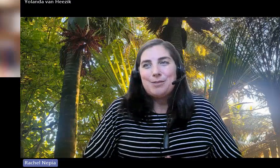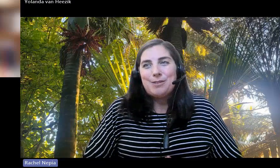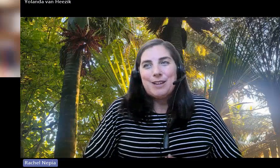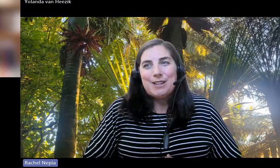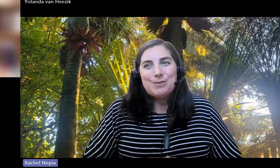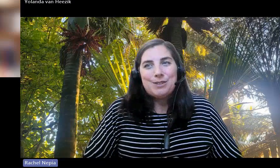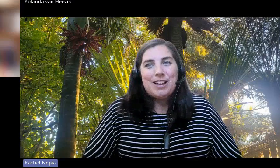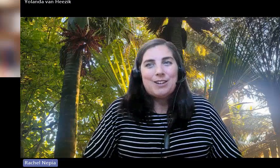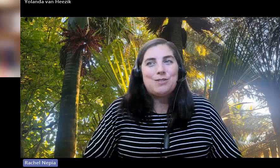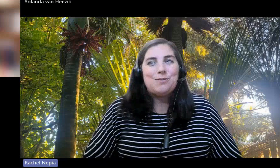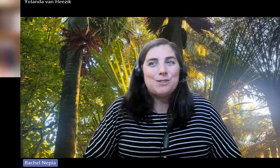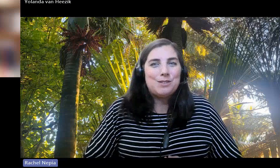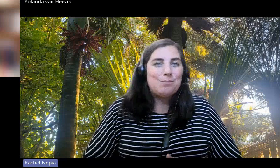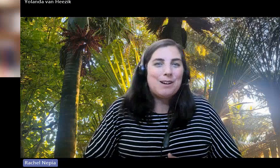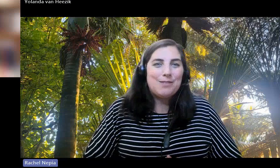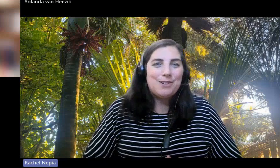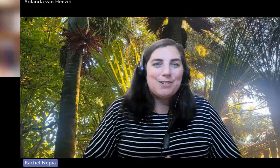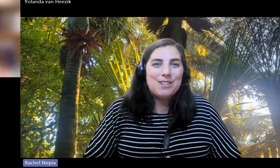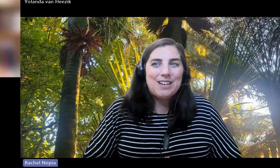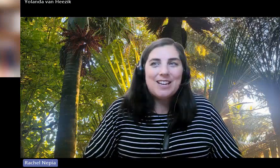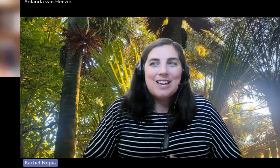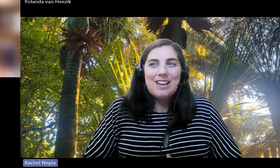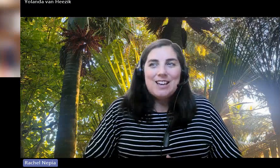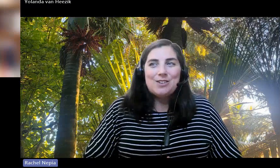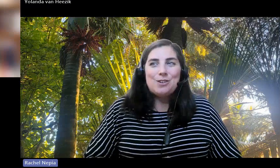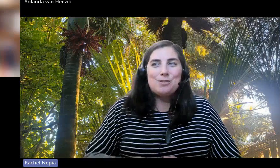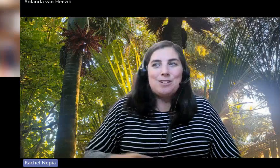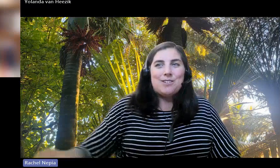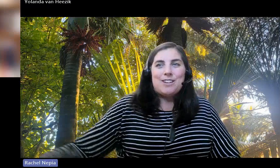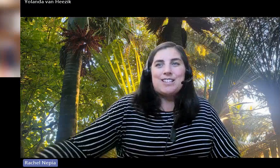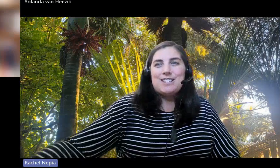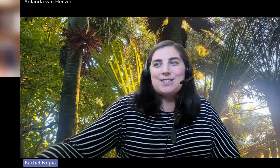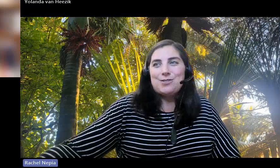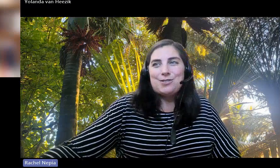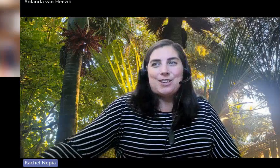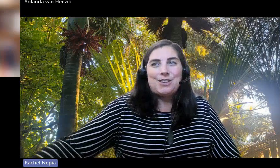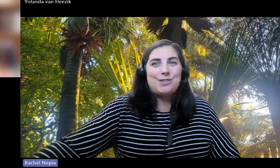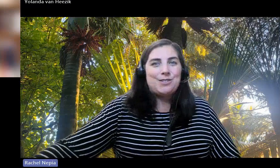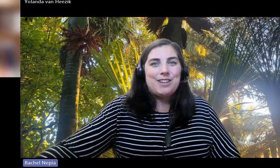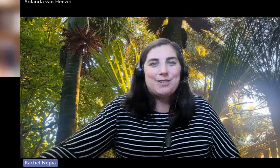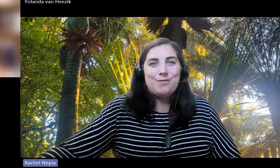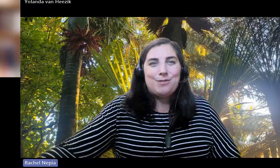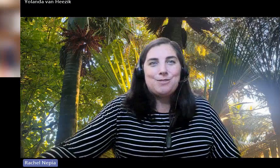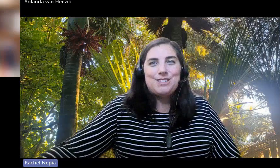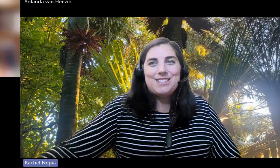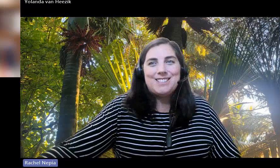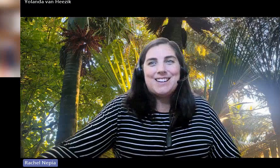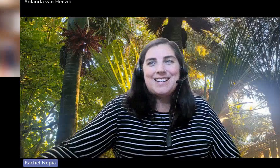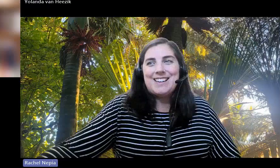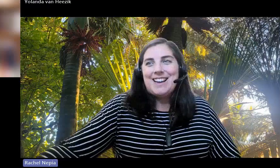incredible things with how to foster biodiversity in urban areas through inclusive and informed design.